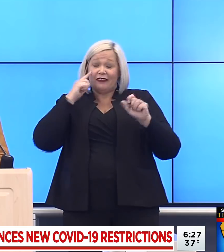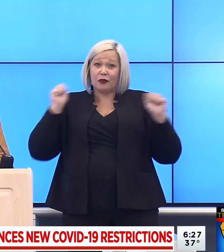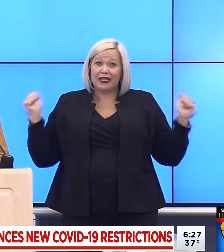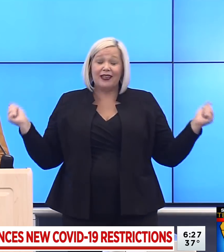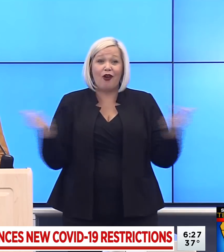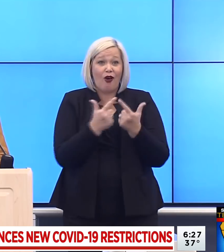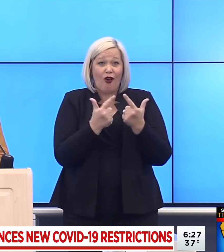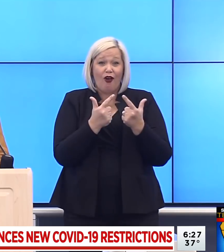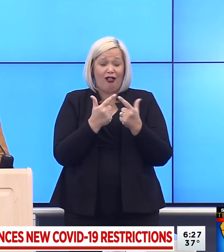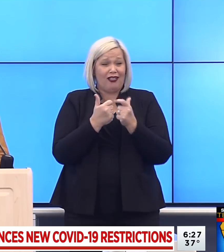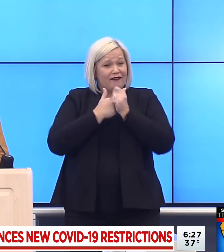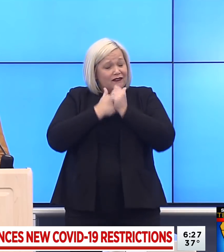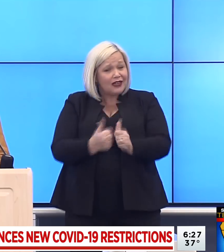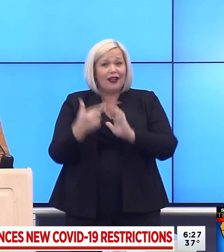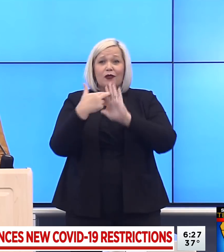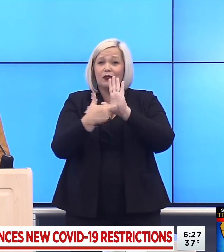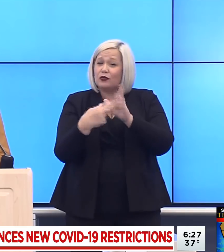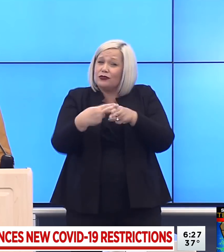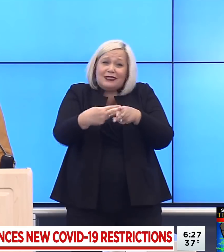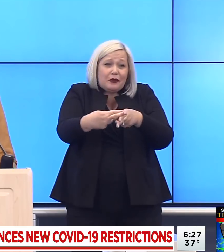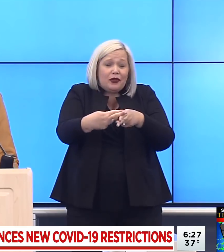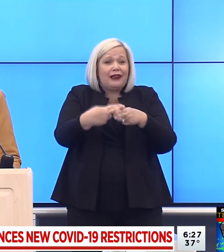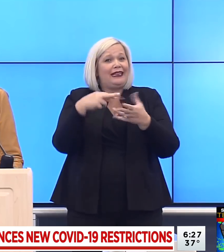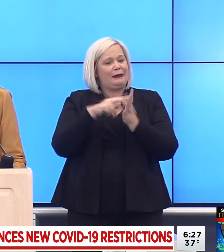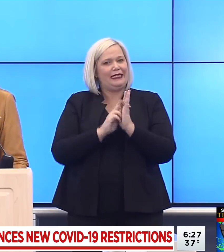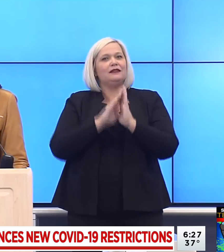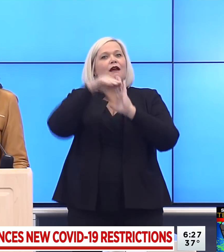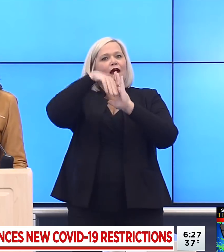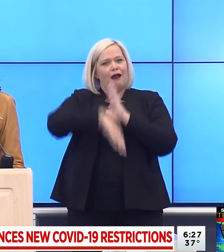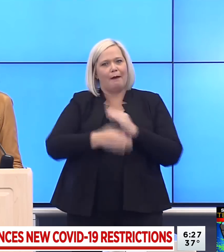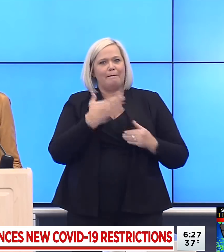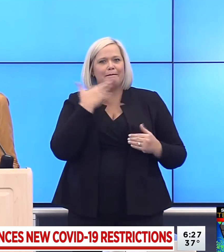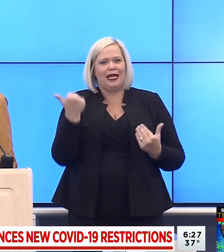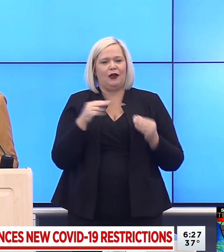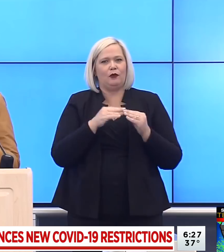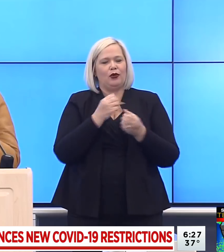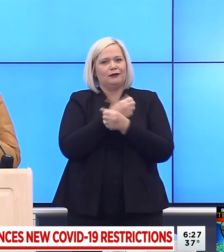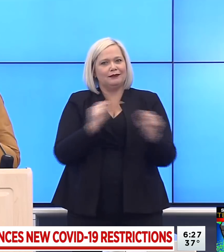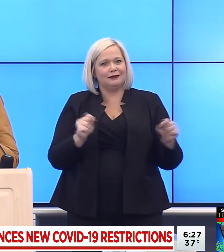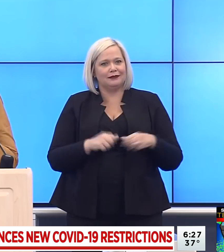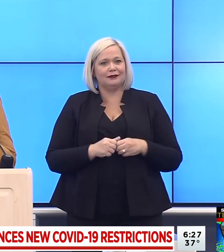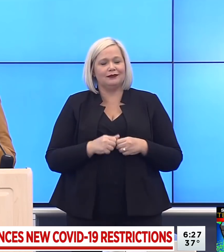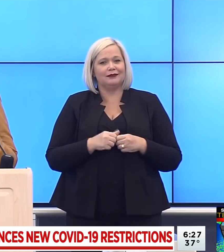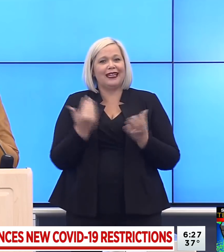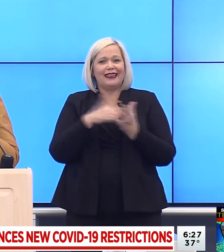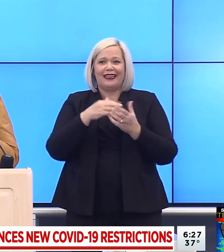THE IMPORTANT POINT HERE IS FOR THIS TO WORK. EVERYONE DOES THEIR PART, WE'RE GOING